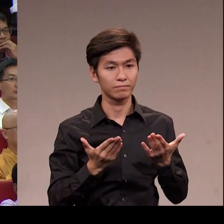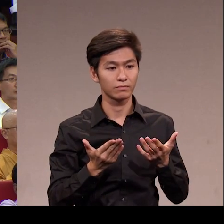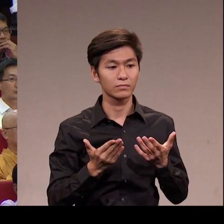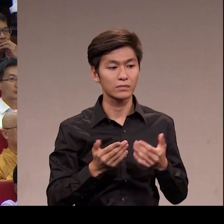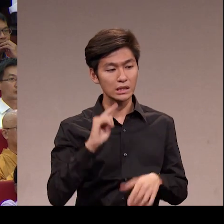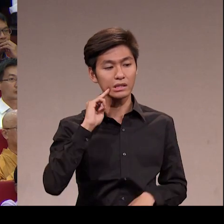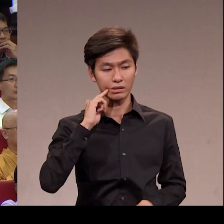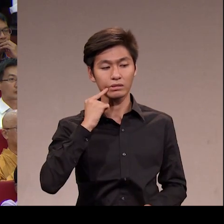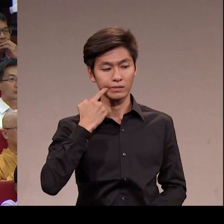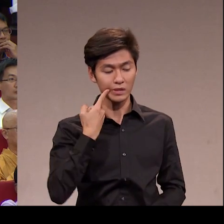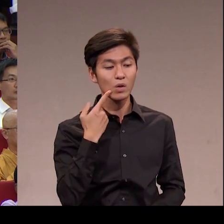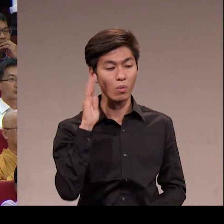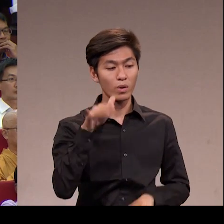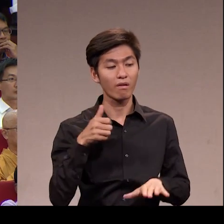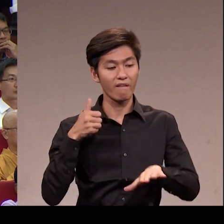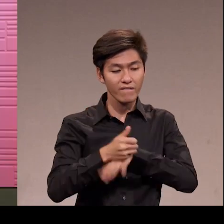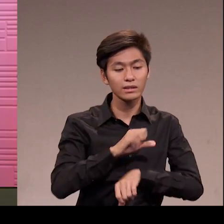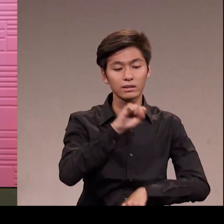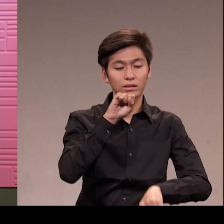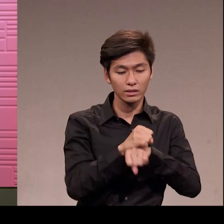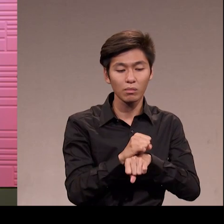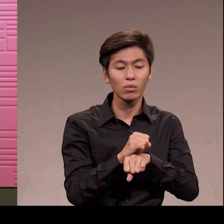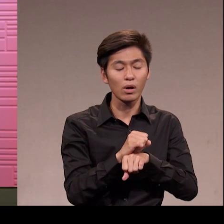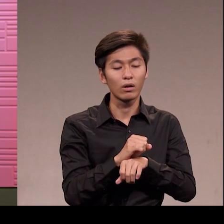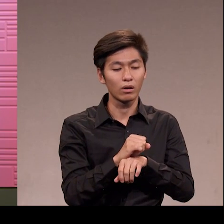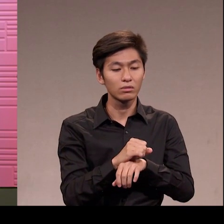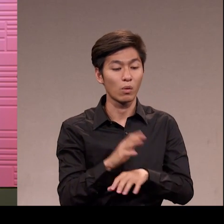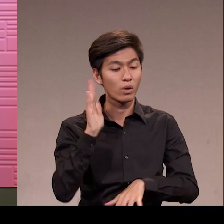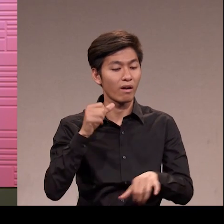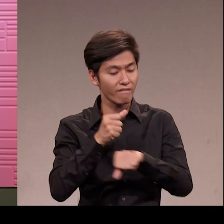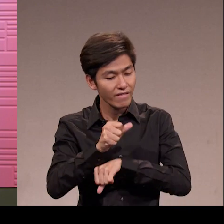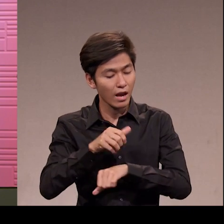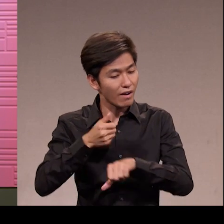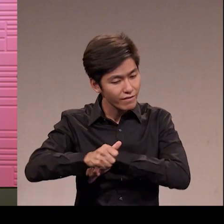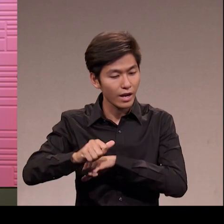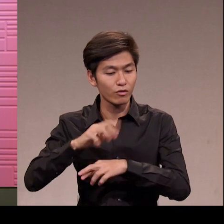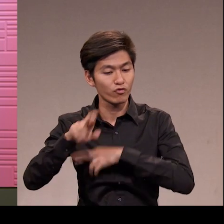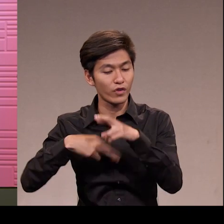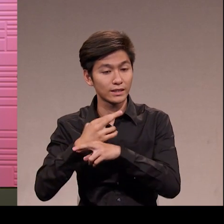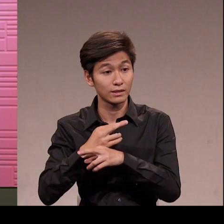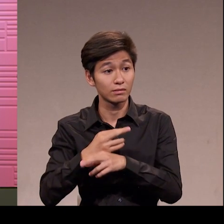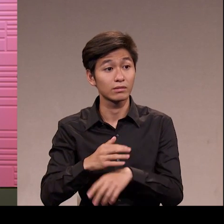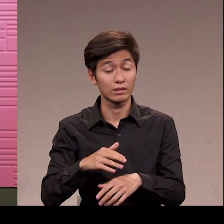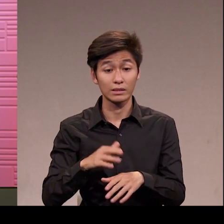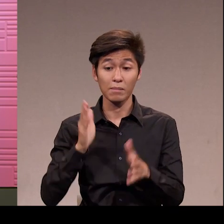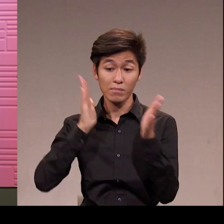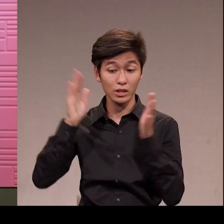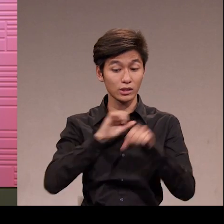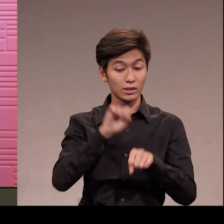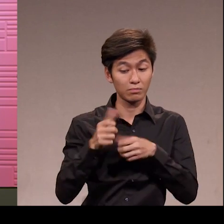and will affect relations between the races. Although Singapore and Malaysia have separated but if something happens on the other end of the Causeway,